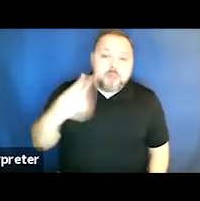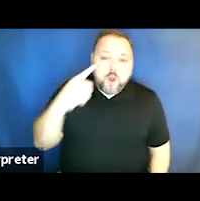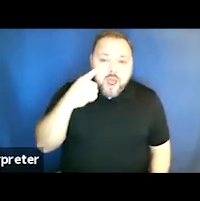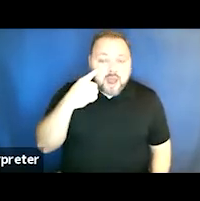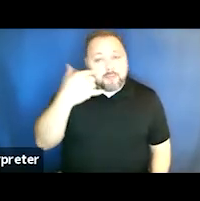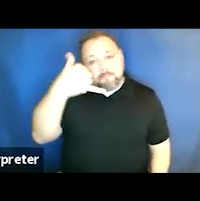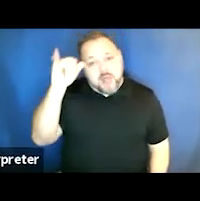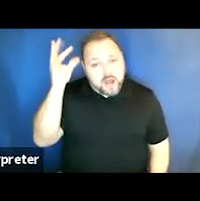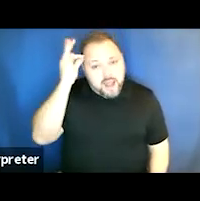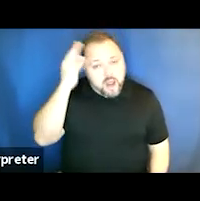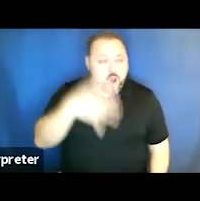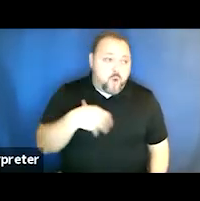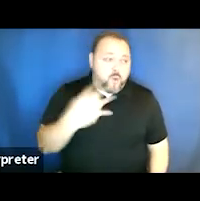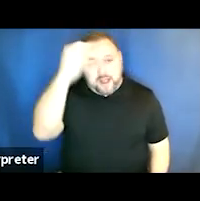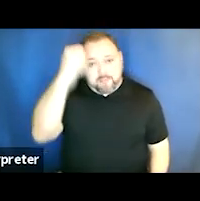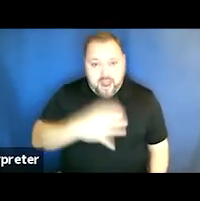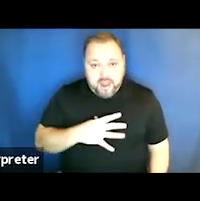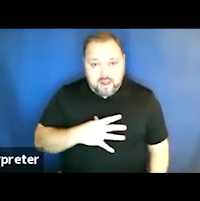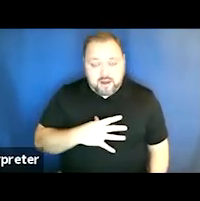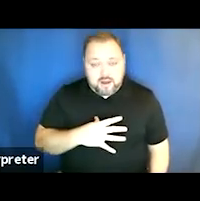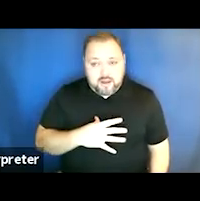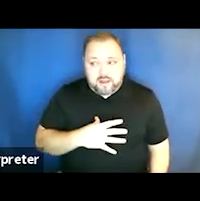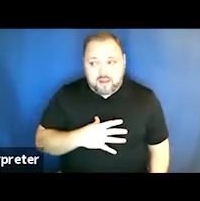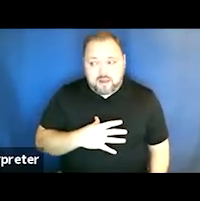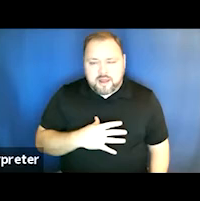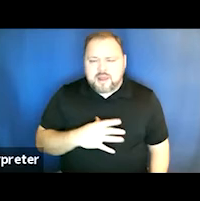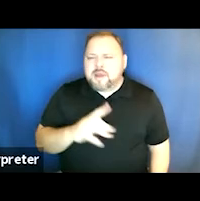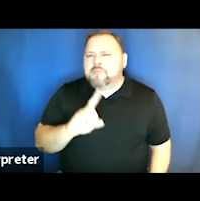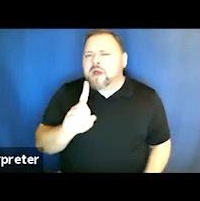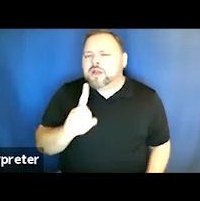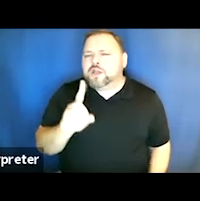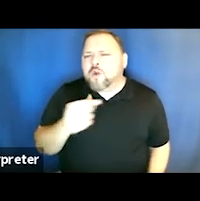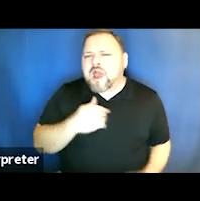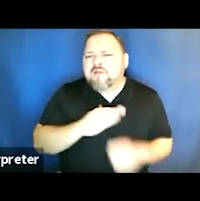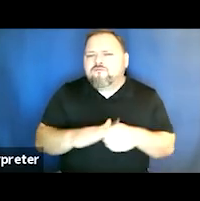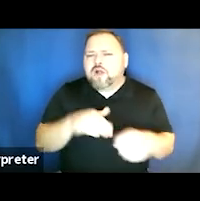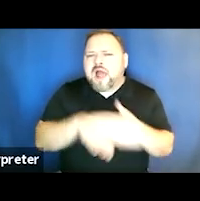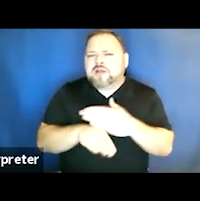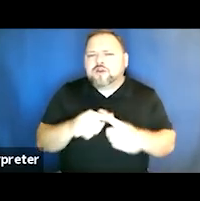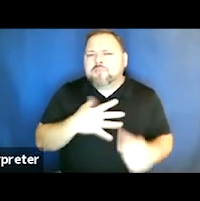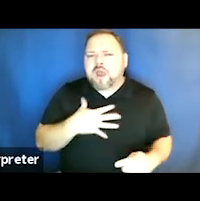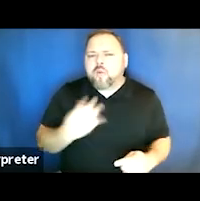white man, but do I have full access to my white privilege?